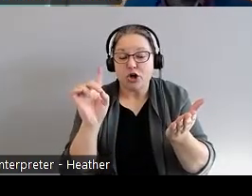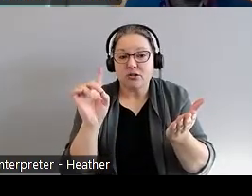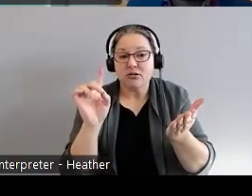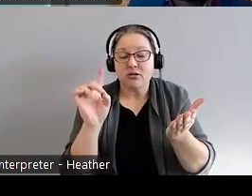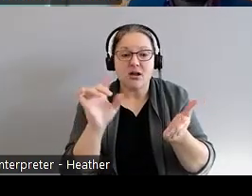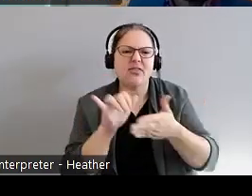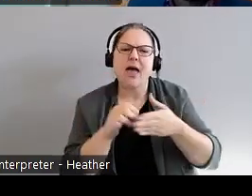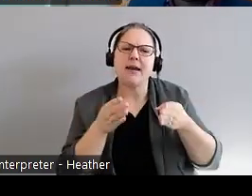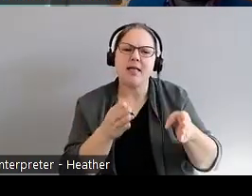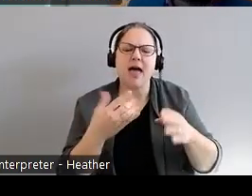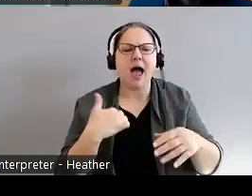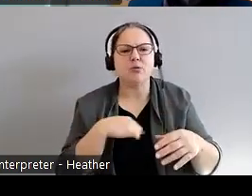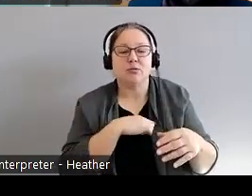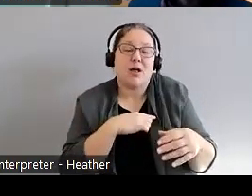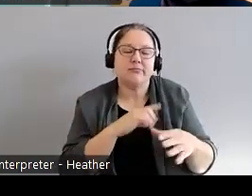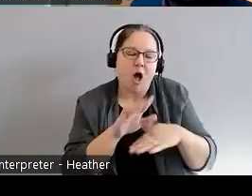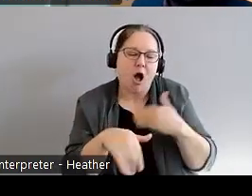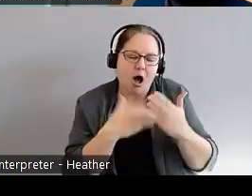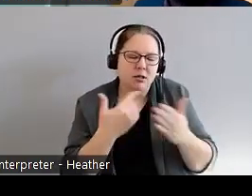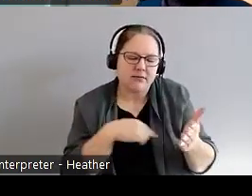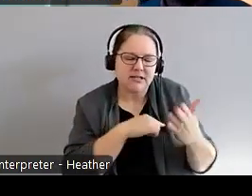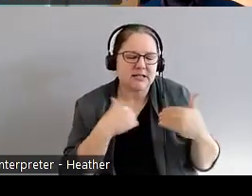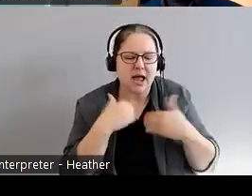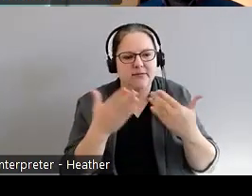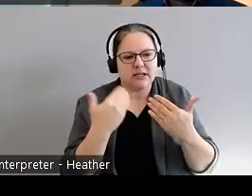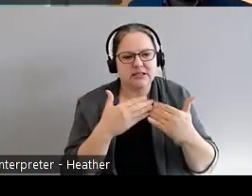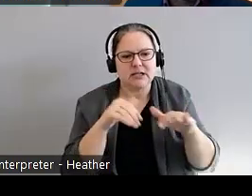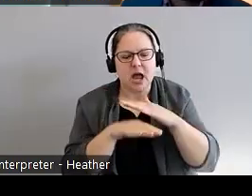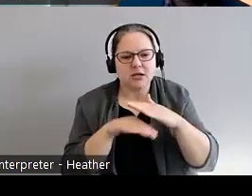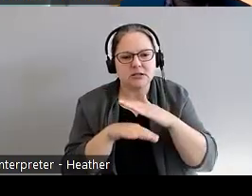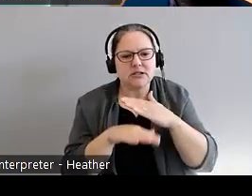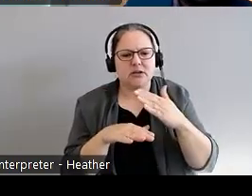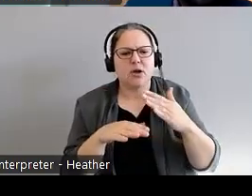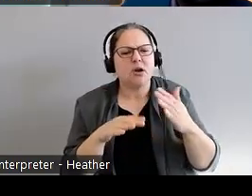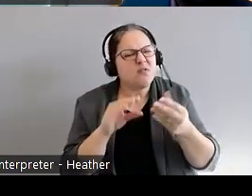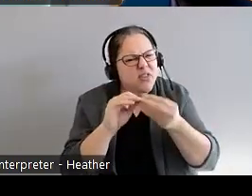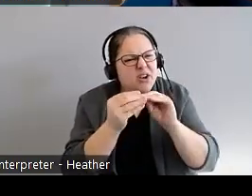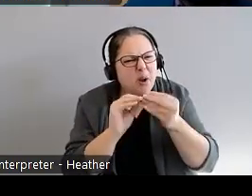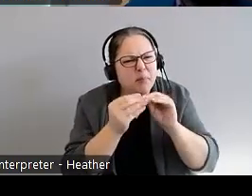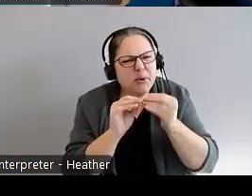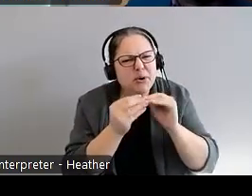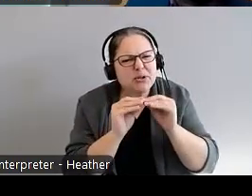us to uh in fact all of us to get easy access to you know what the numbers look like you know uh it